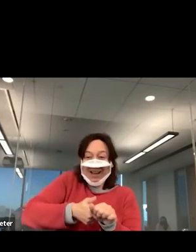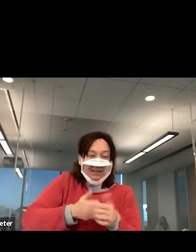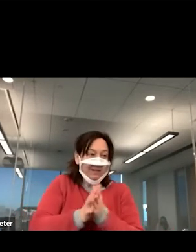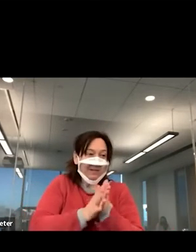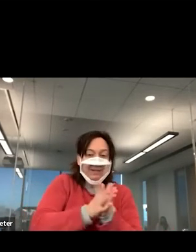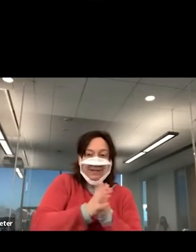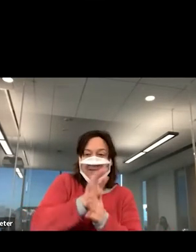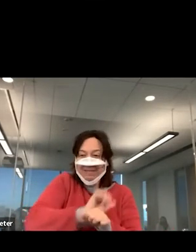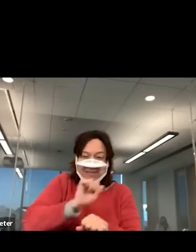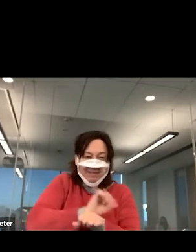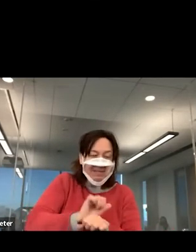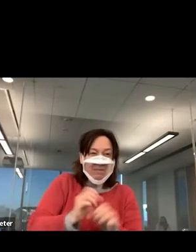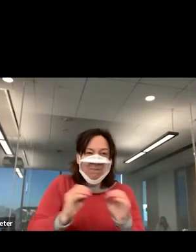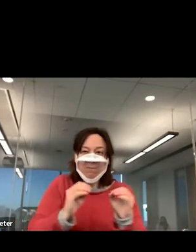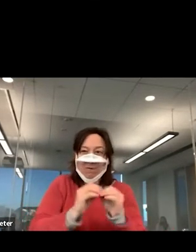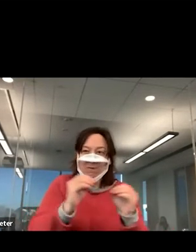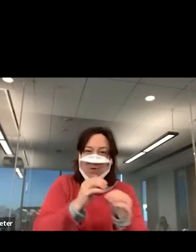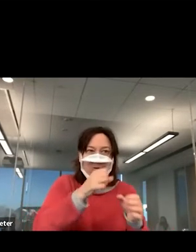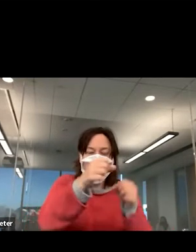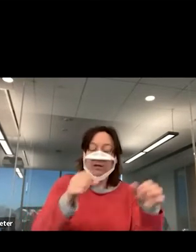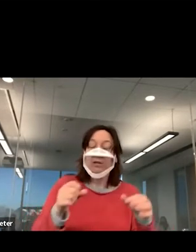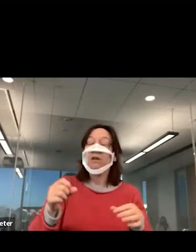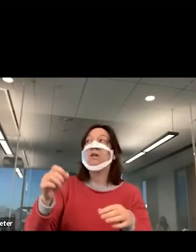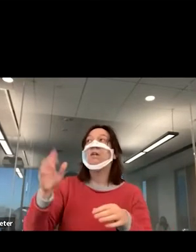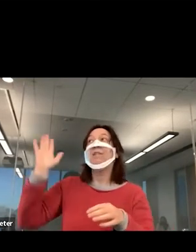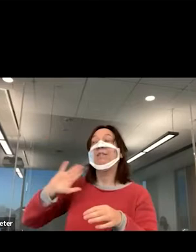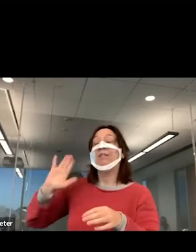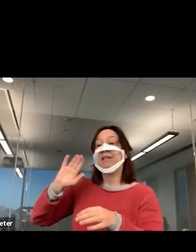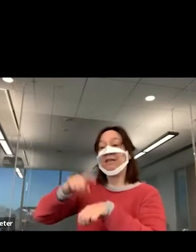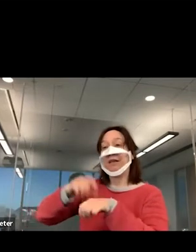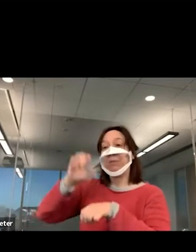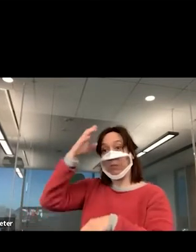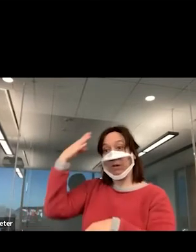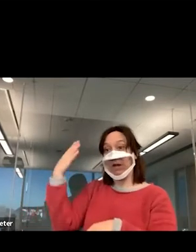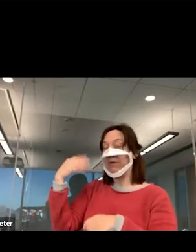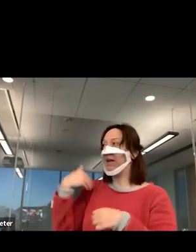and get it reissued obama at the time issued an executive audit that said federal agencies